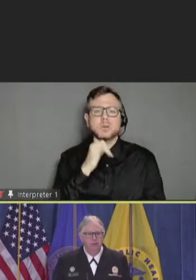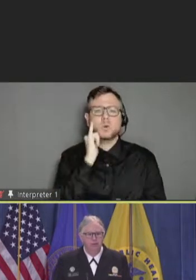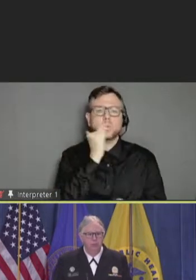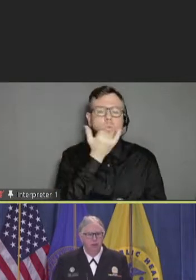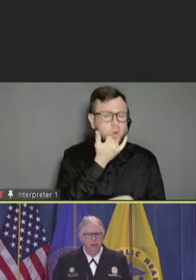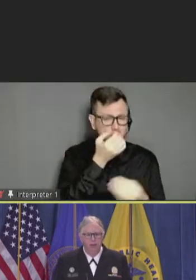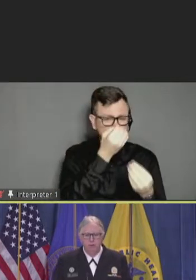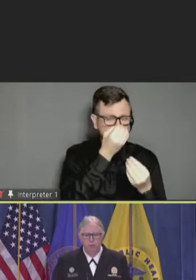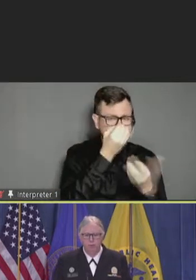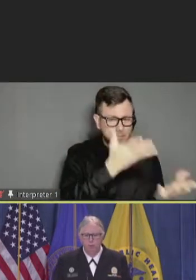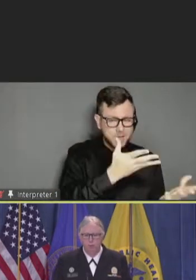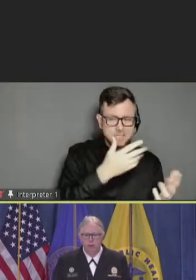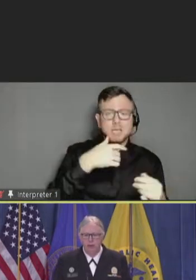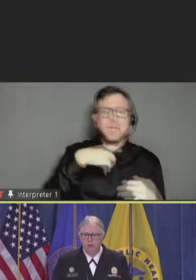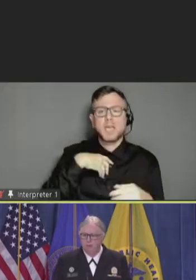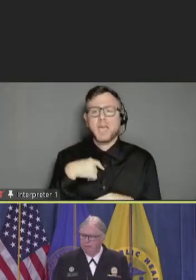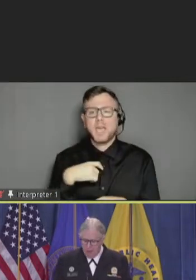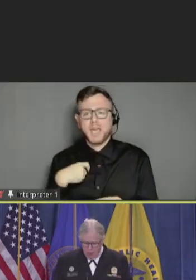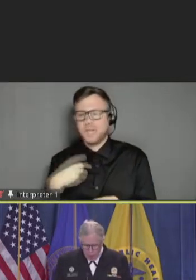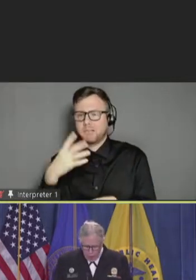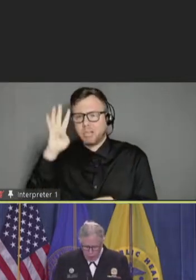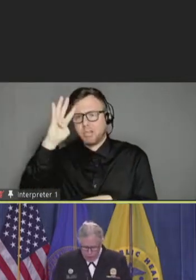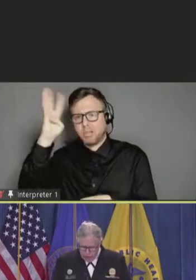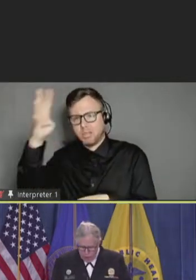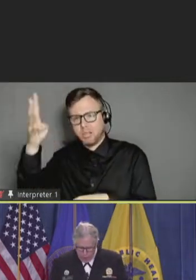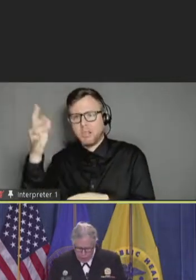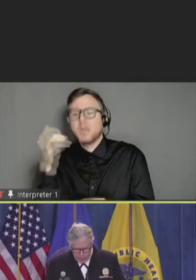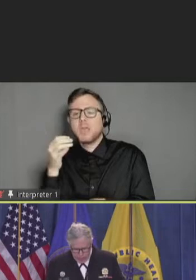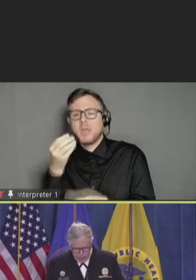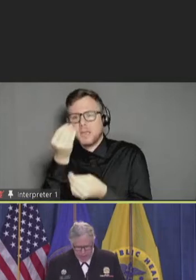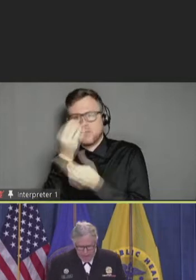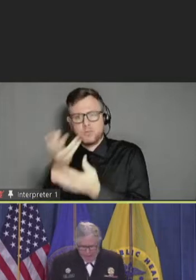that we all have to work against. But your work is so important.